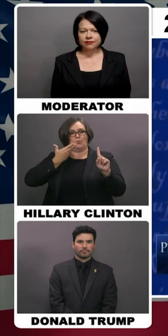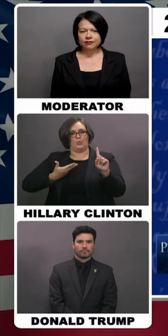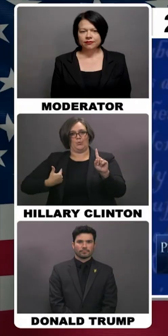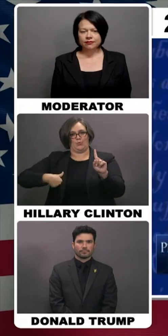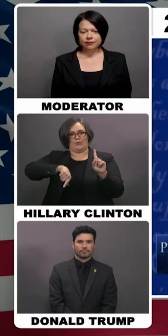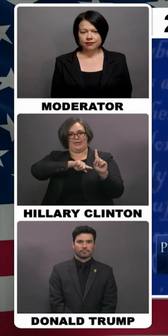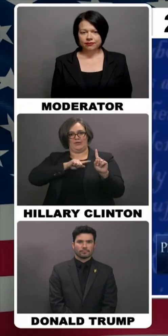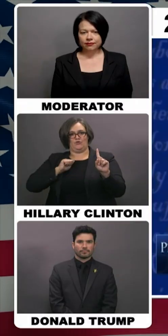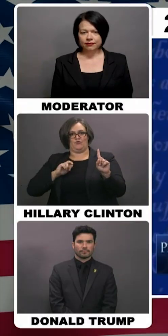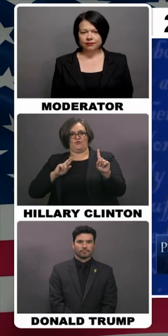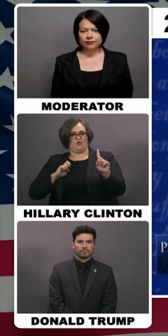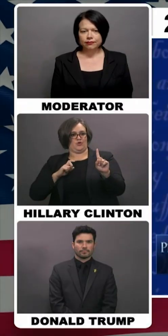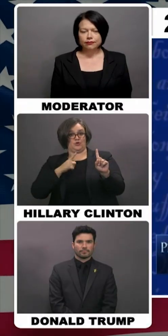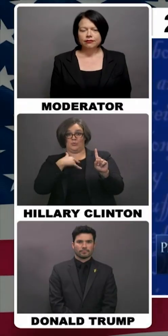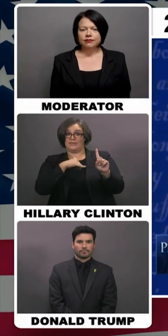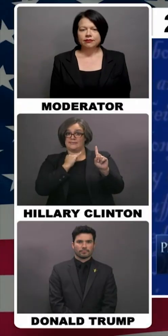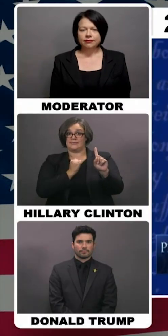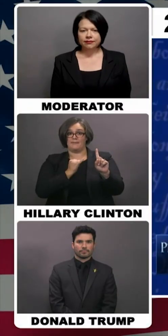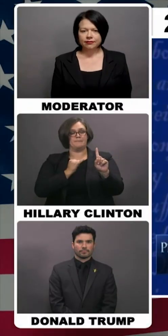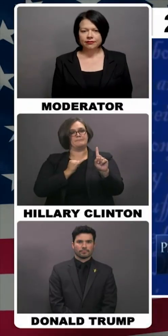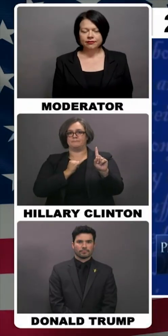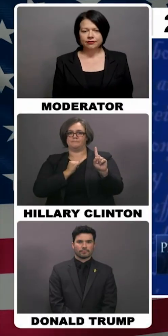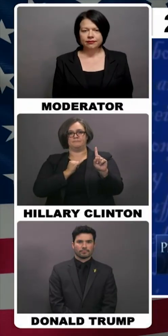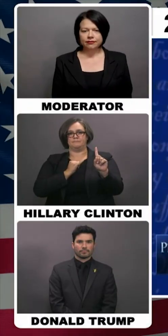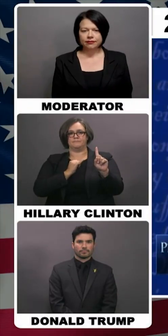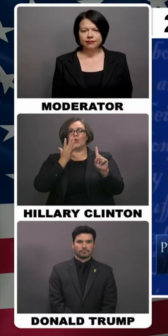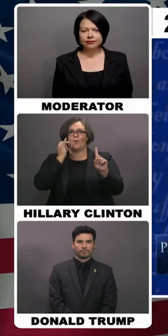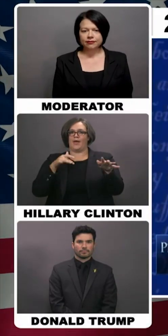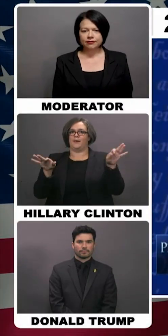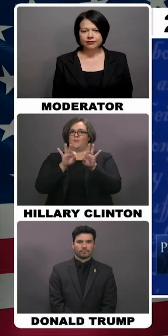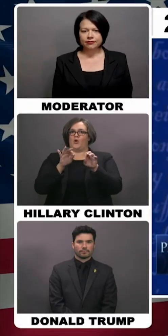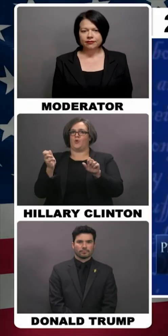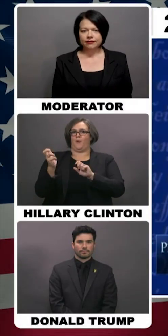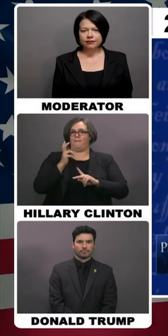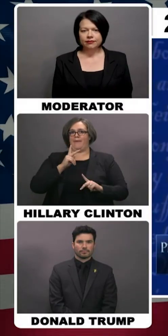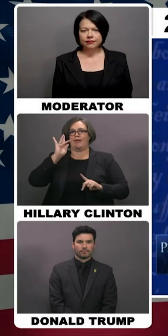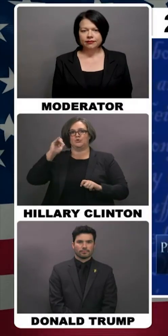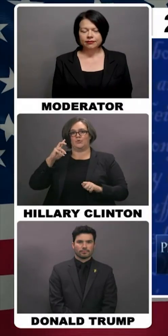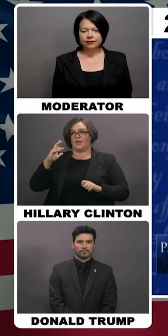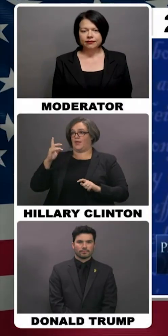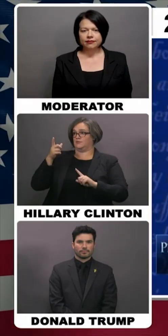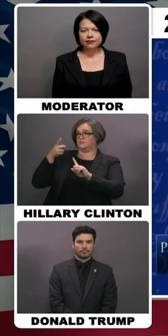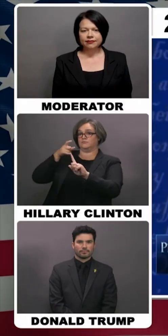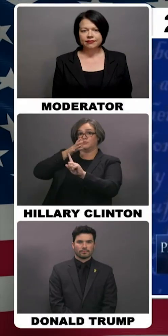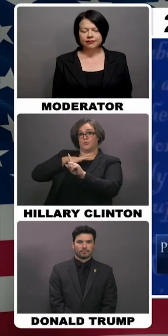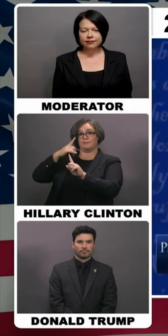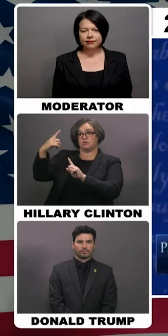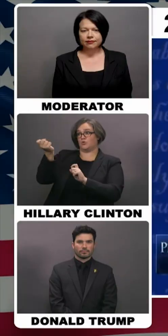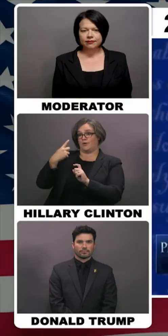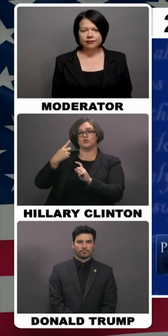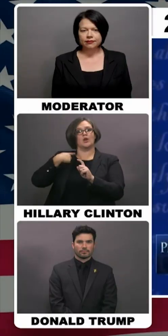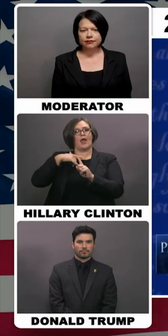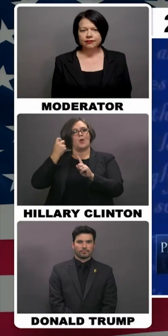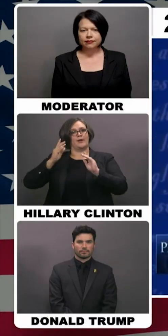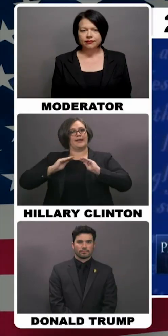That's why, to go back to your question, I wanna send a message. We all should to every boy and girl,